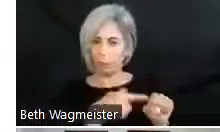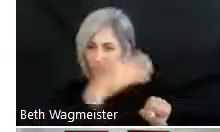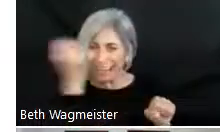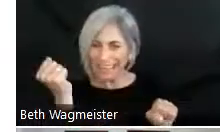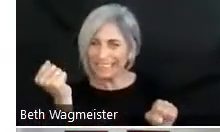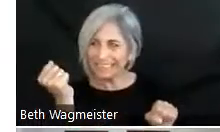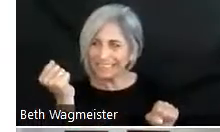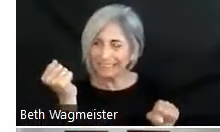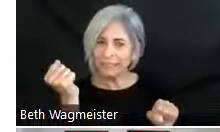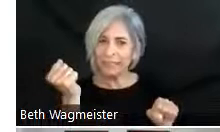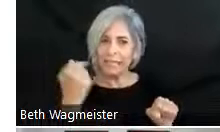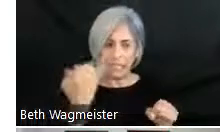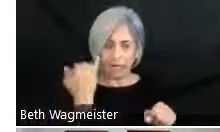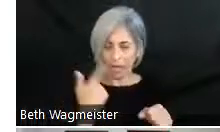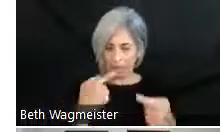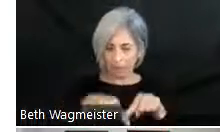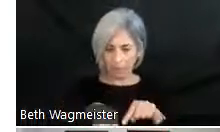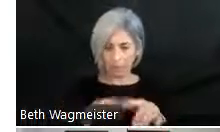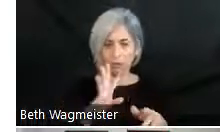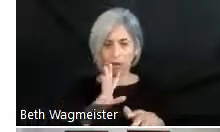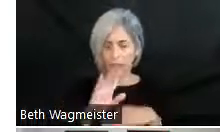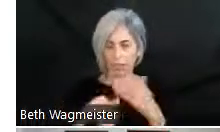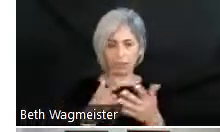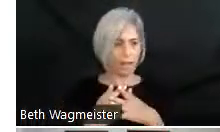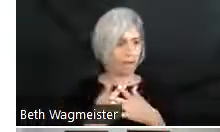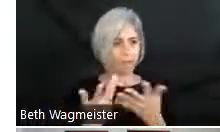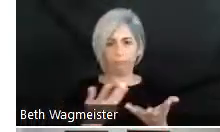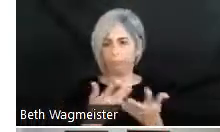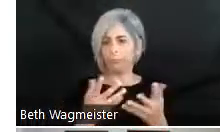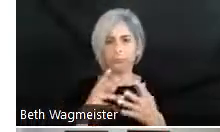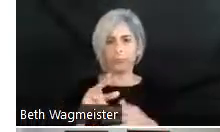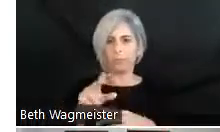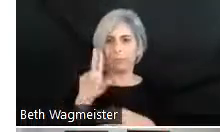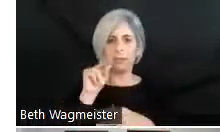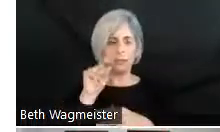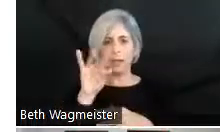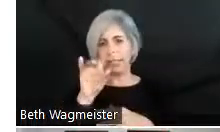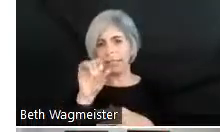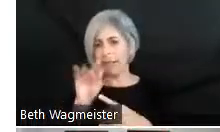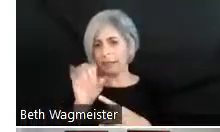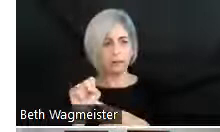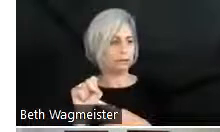on the side. If I came in and started talking about dovetails and glue ups I would lose